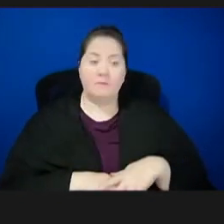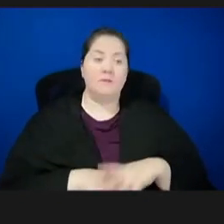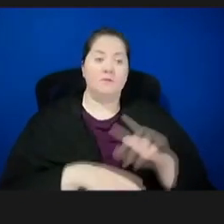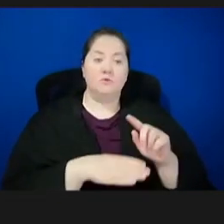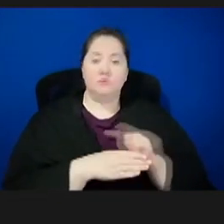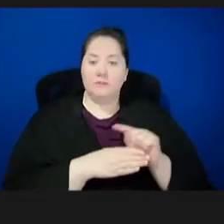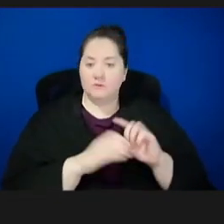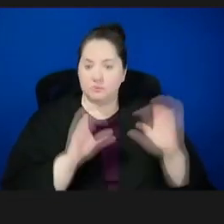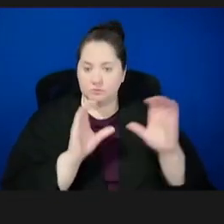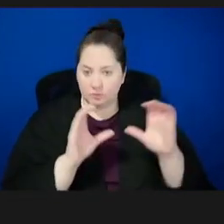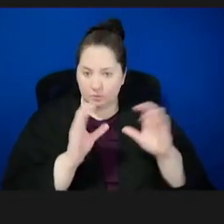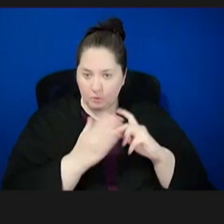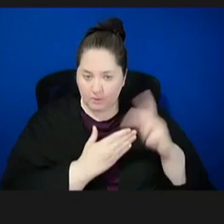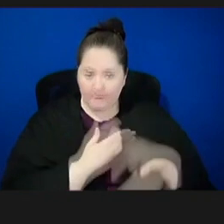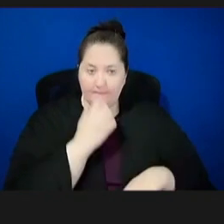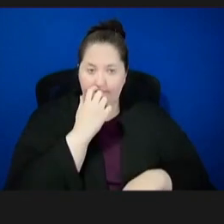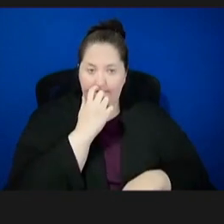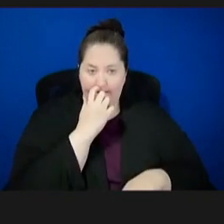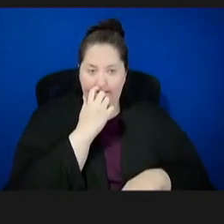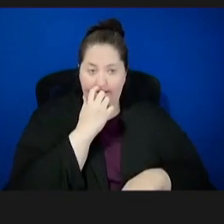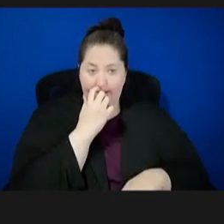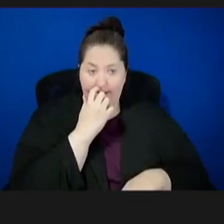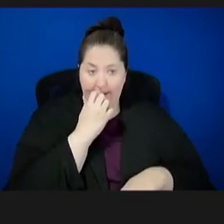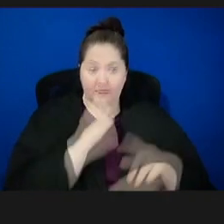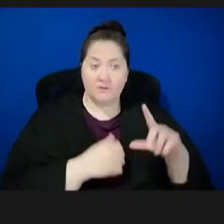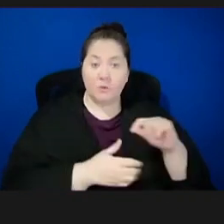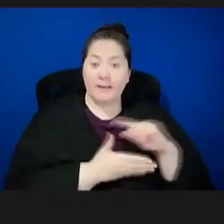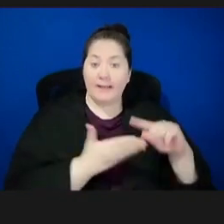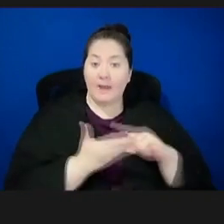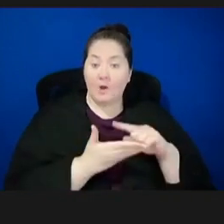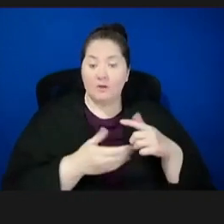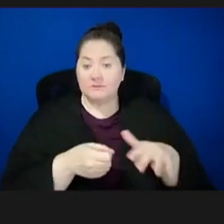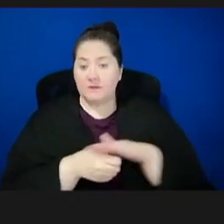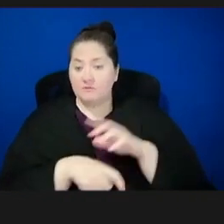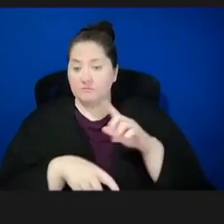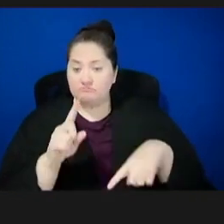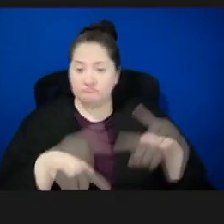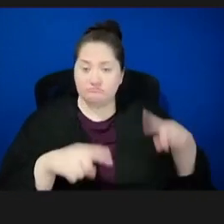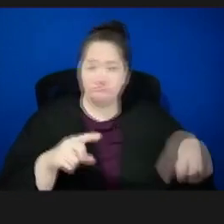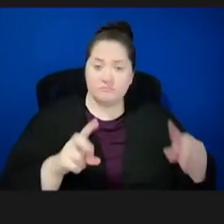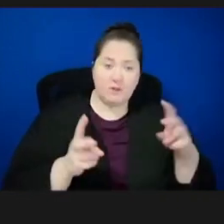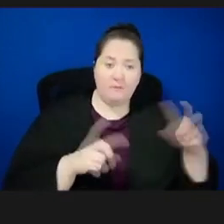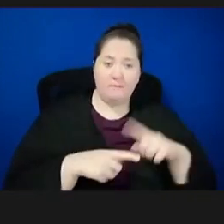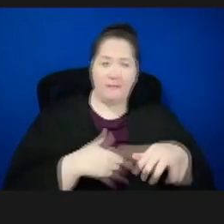program, There are 20 hours that cover various topics, but there's a lack of content addressing